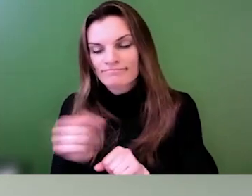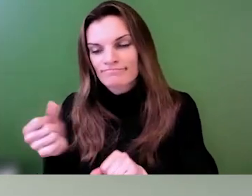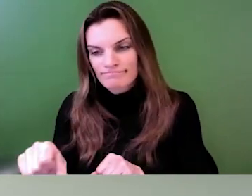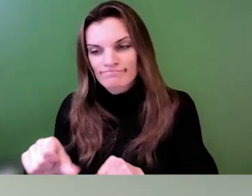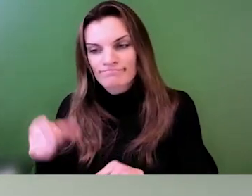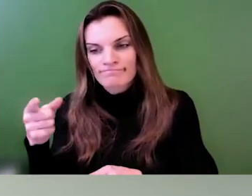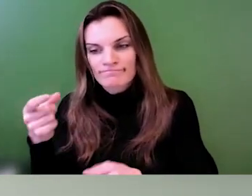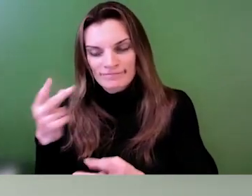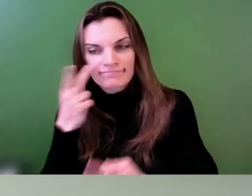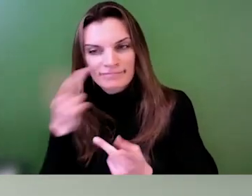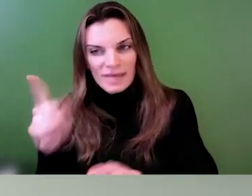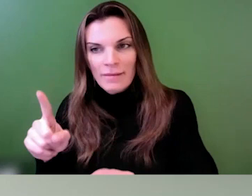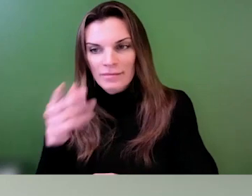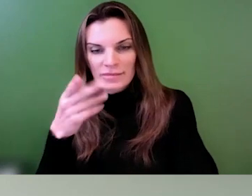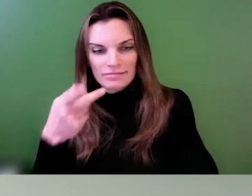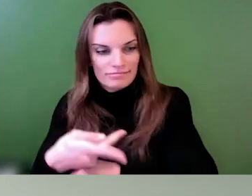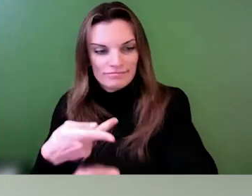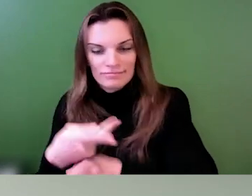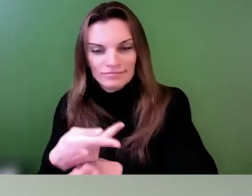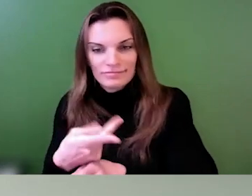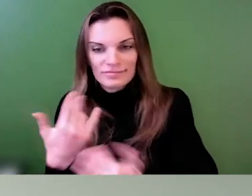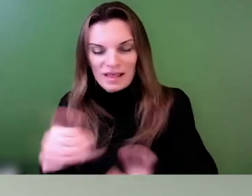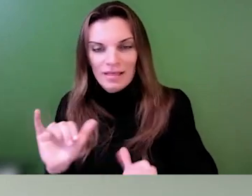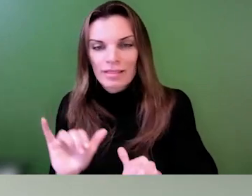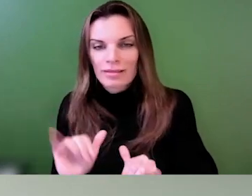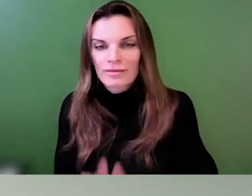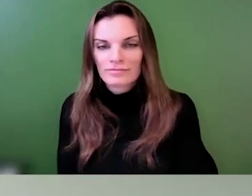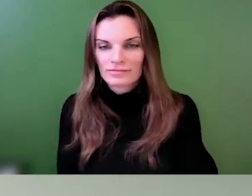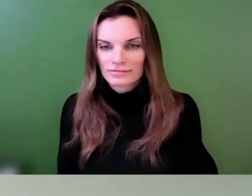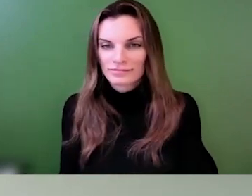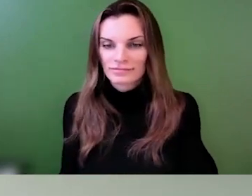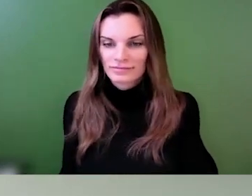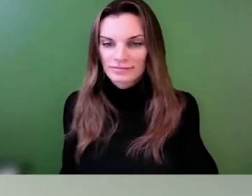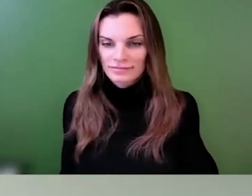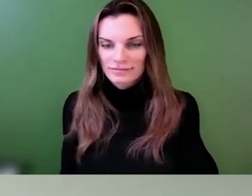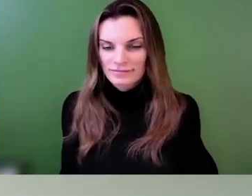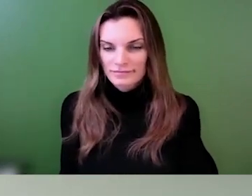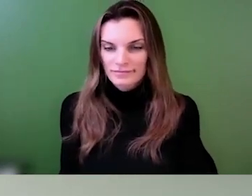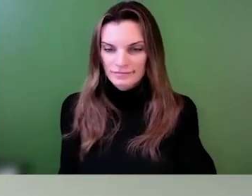denials of care still. And but there are still clinics out